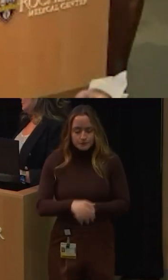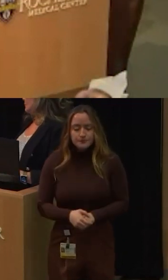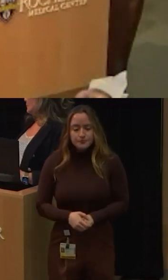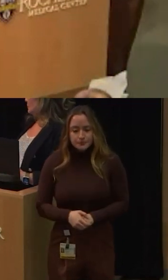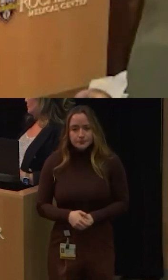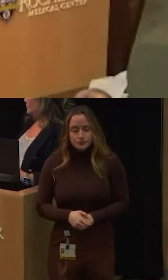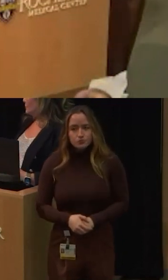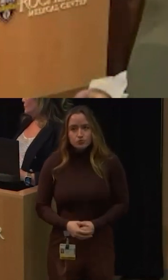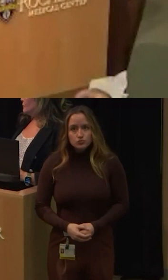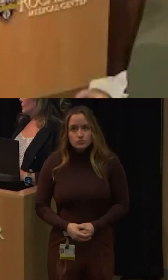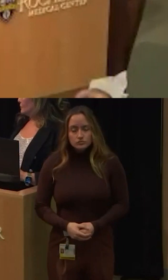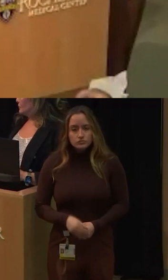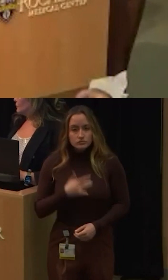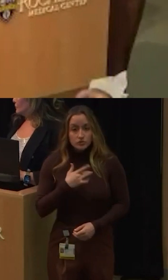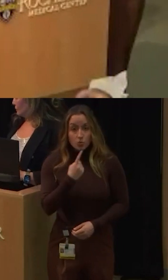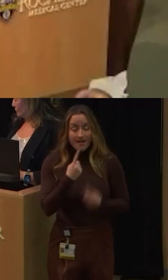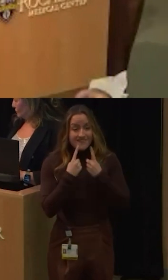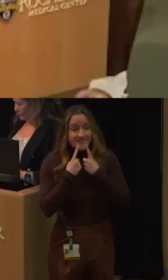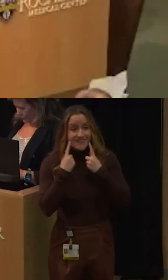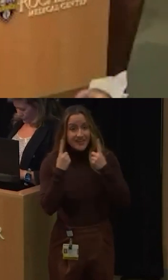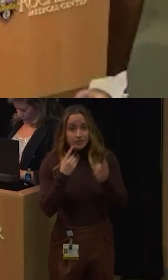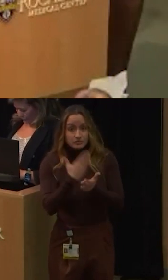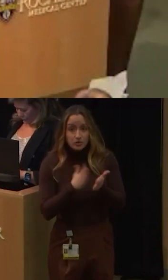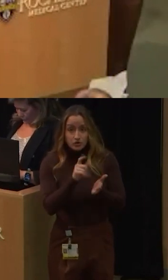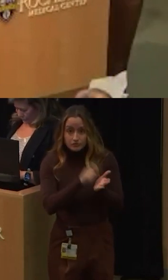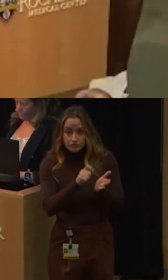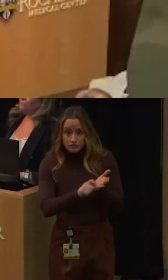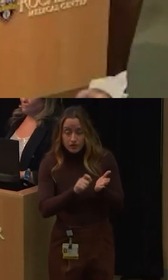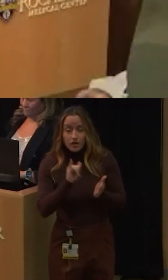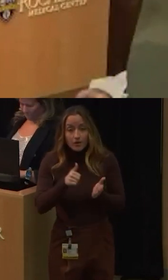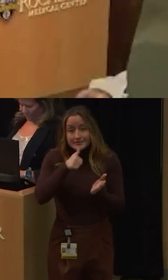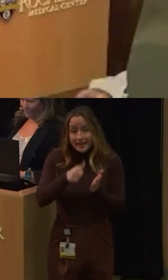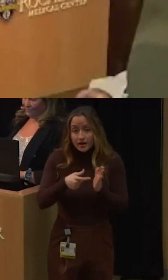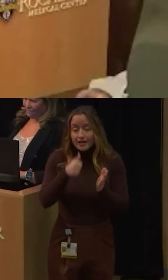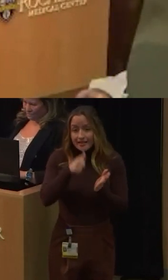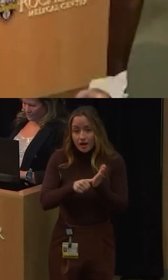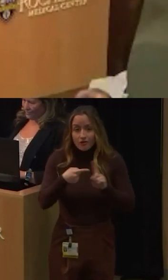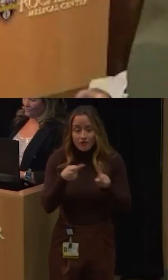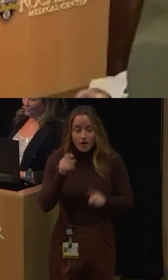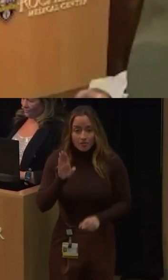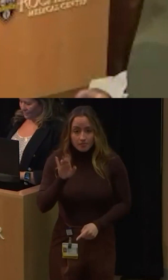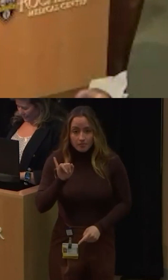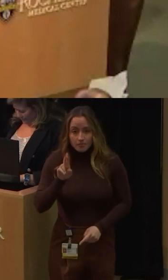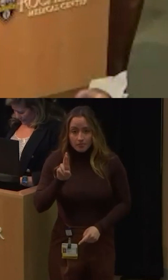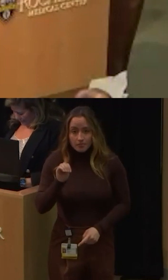very, very famous piece of writing is the letter from the Birmingham Jail, and in that particular letter,